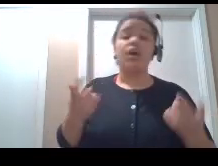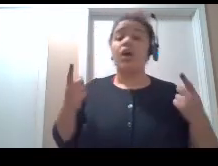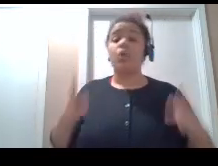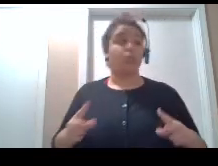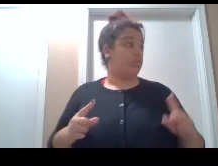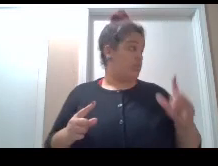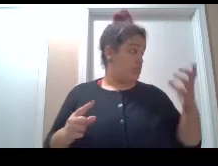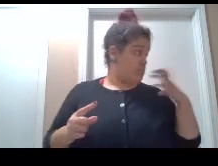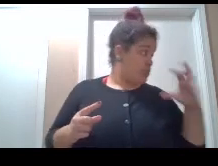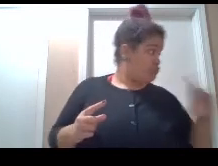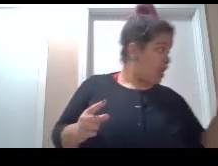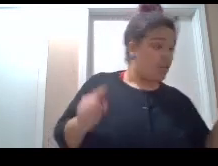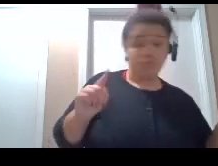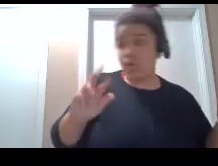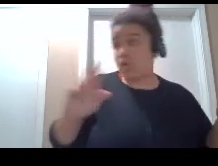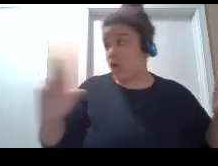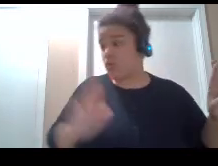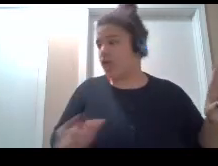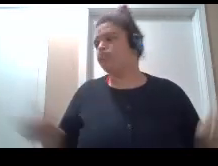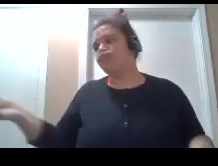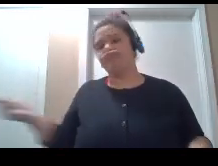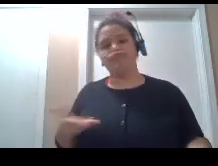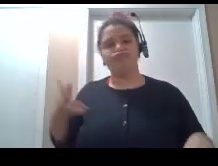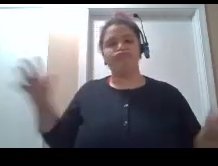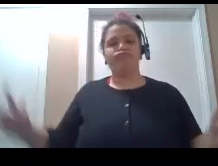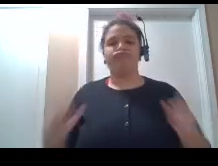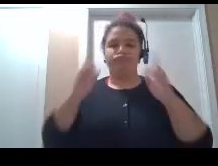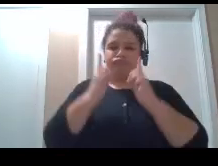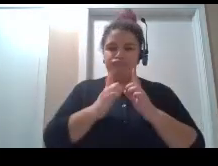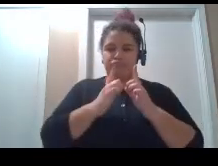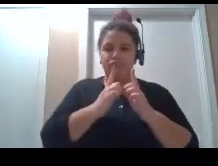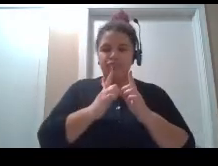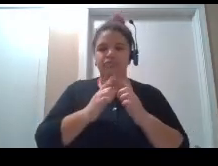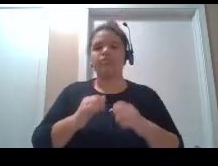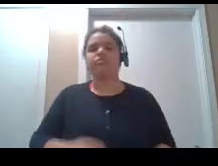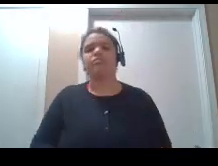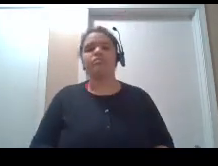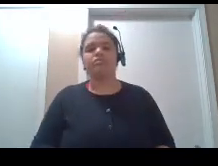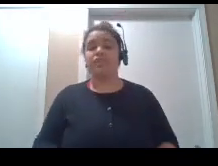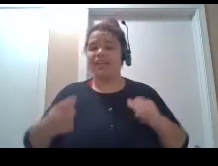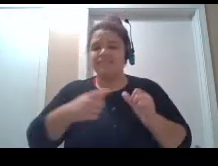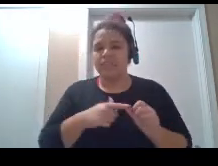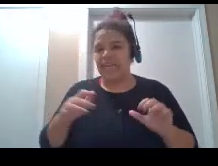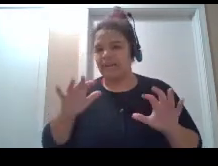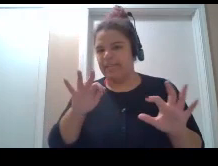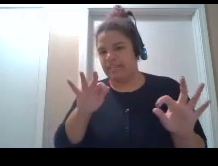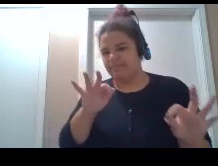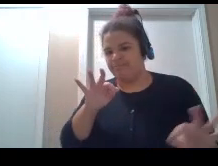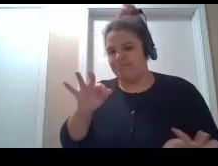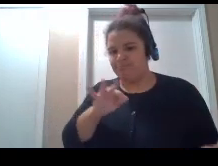Before we move further, I want to back up and go over the audio and video settings the candidate will need to choose.